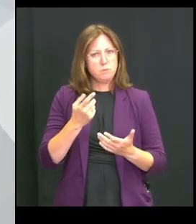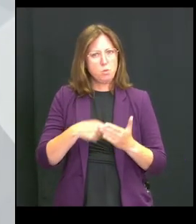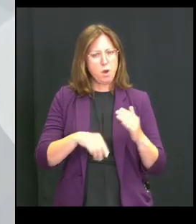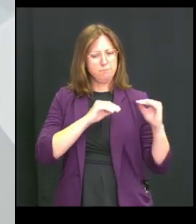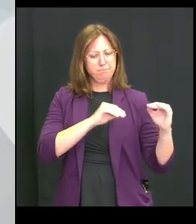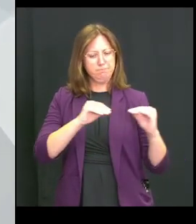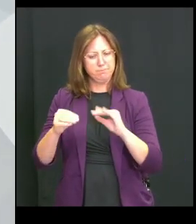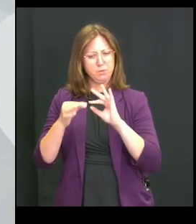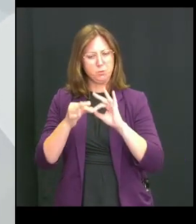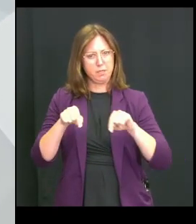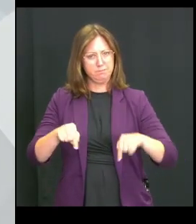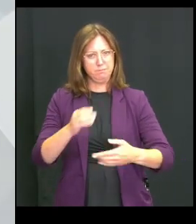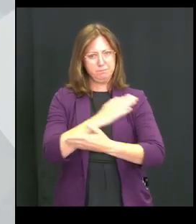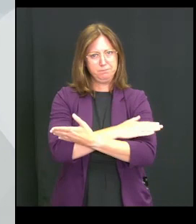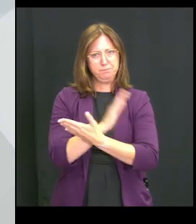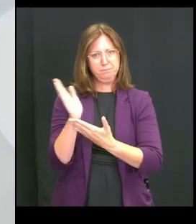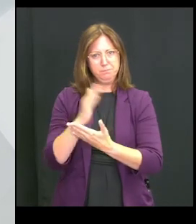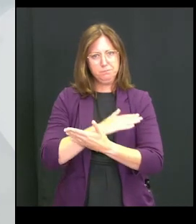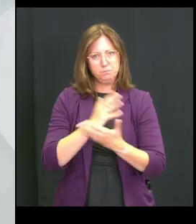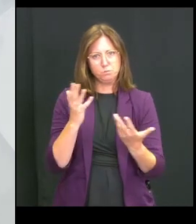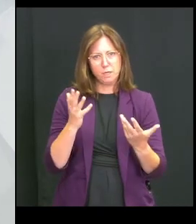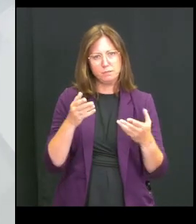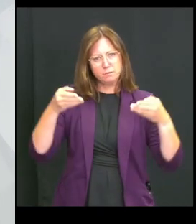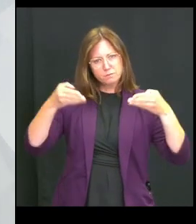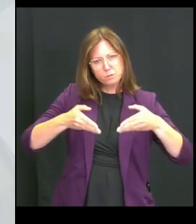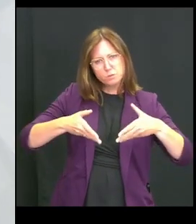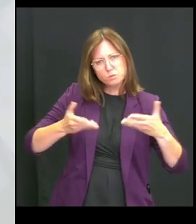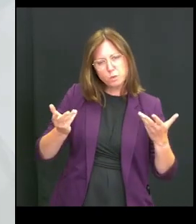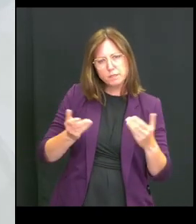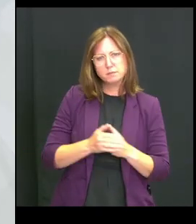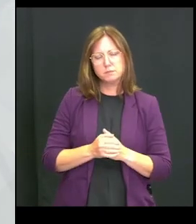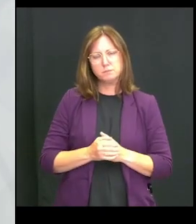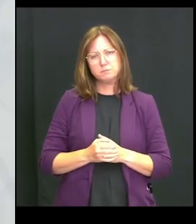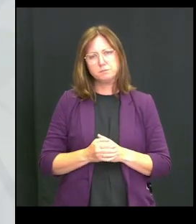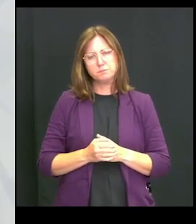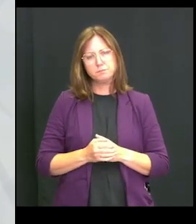What should we be focusing on when it comes to polarization so that